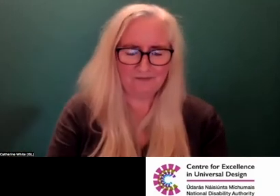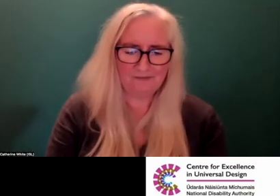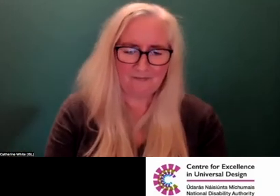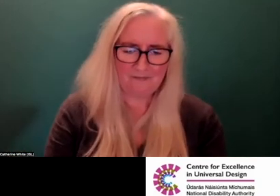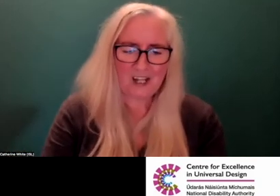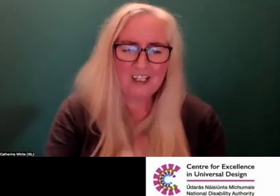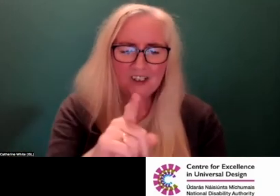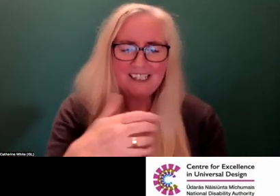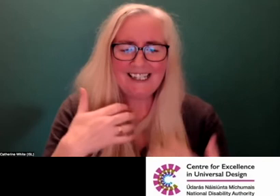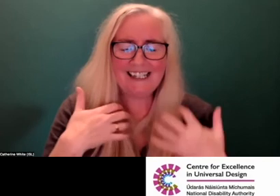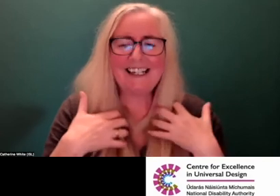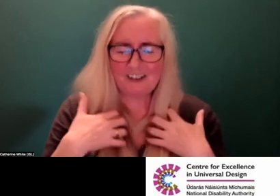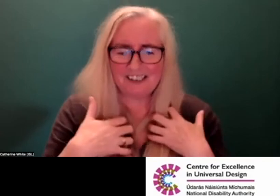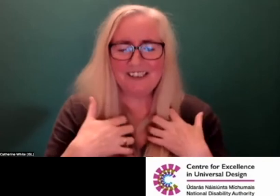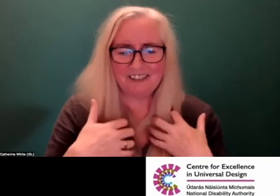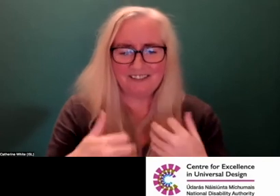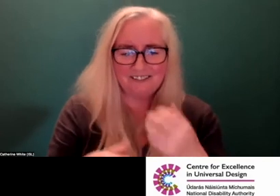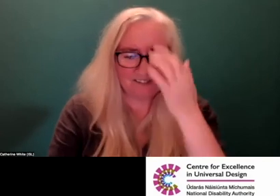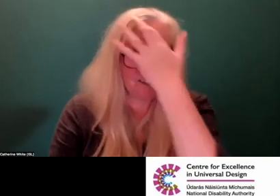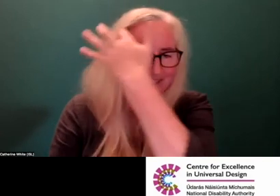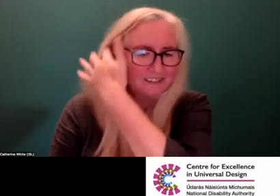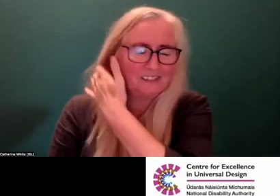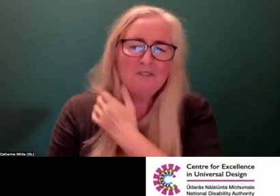Yeah, I mean, it's interesting that, you know, the Age-Friendly